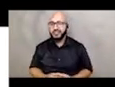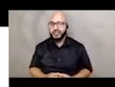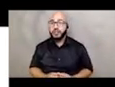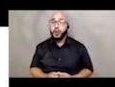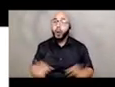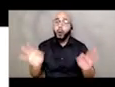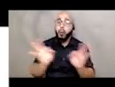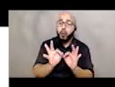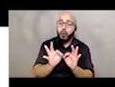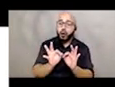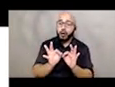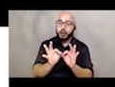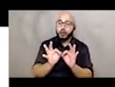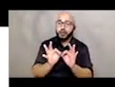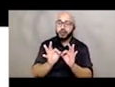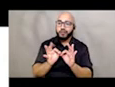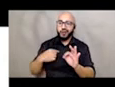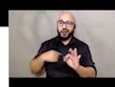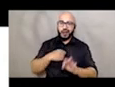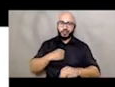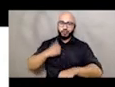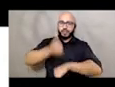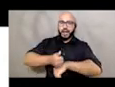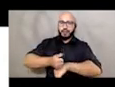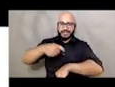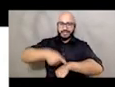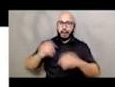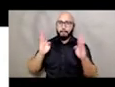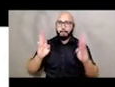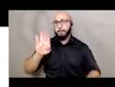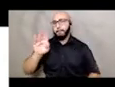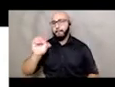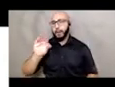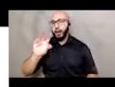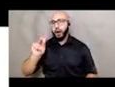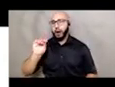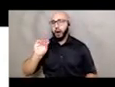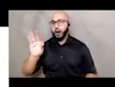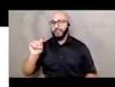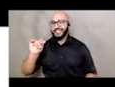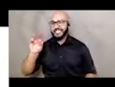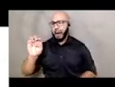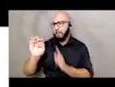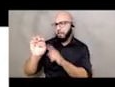for us to establish block off times and again, what I mean by block off times, I don't mean just